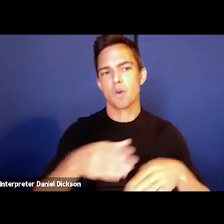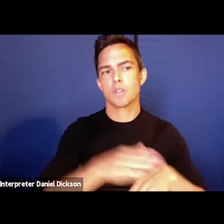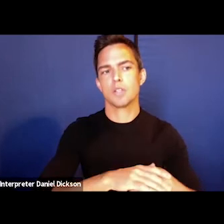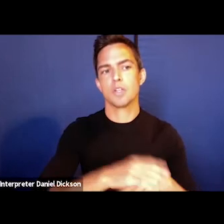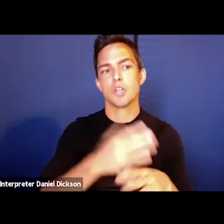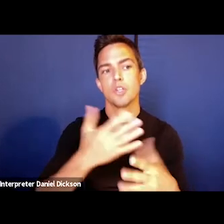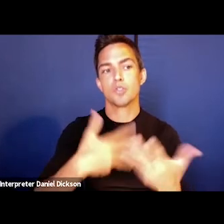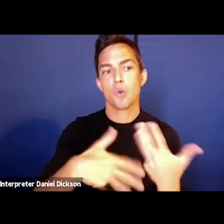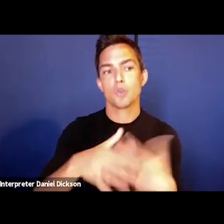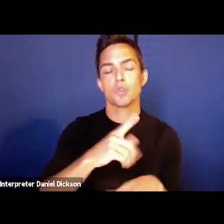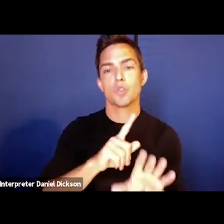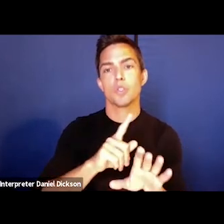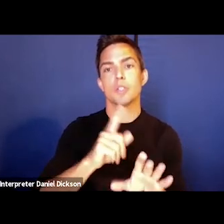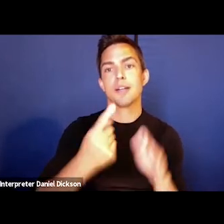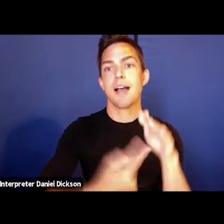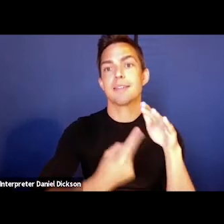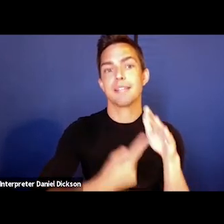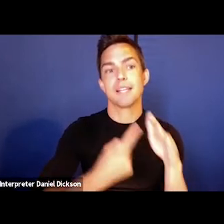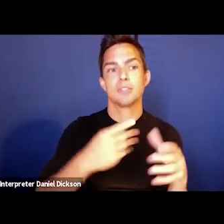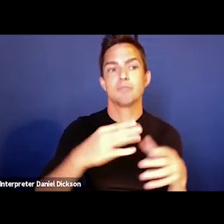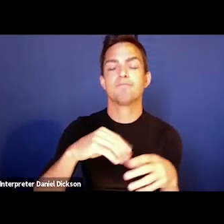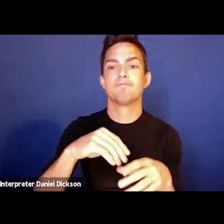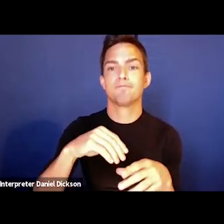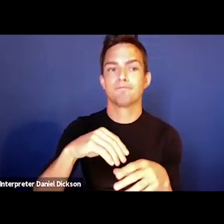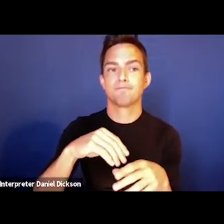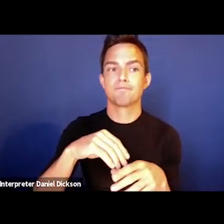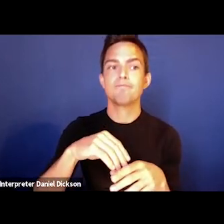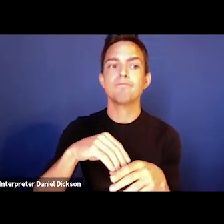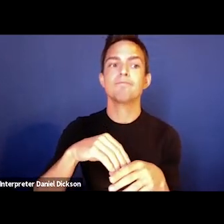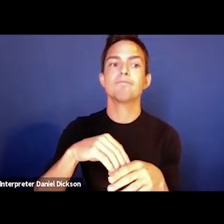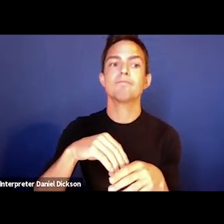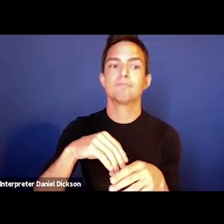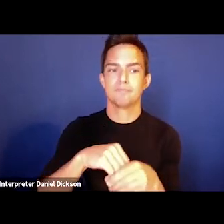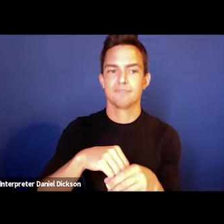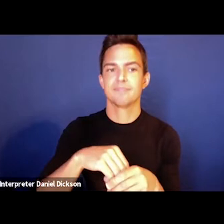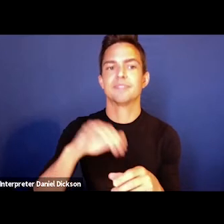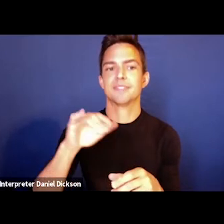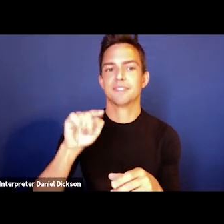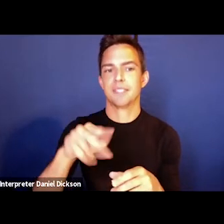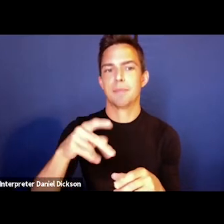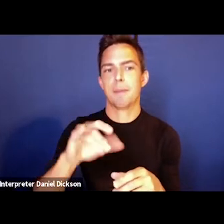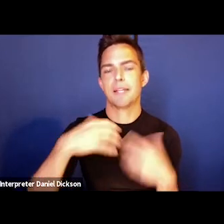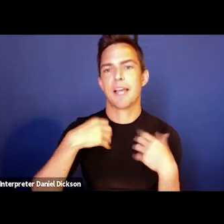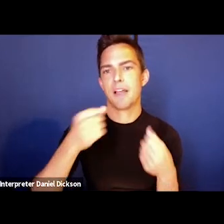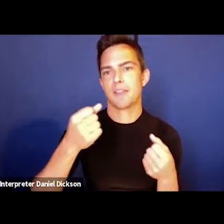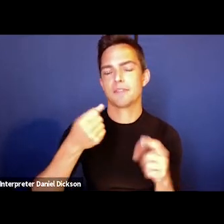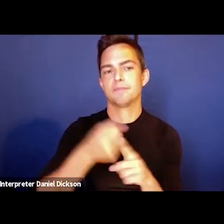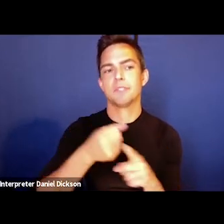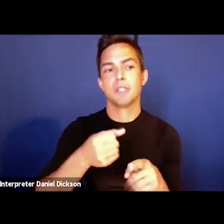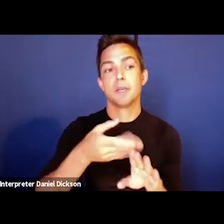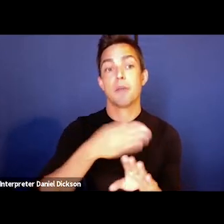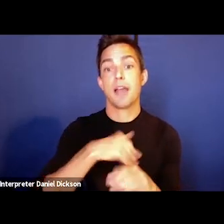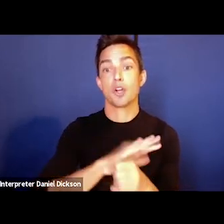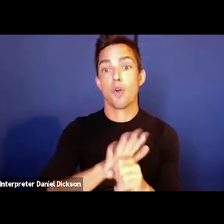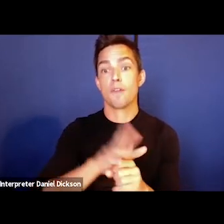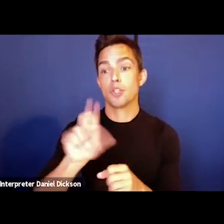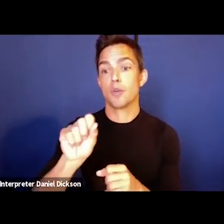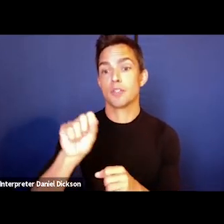among the population so prior to COVID the U.S. Surgeon General called the rising prevalence of